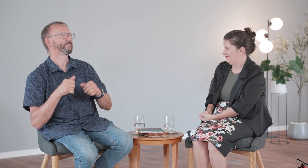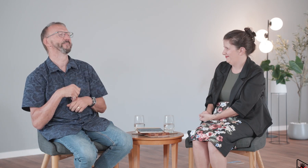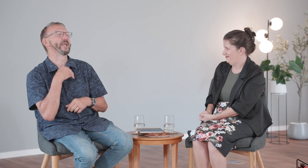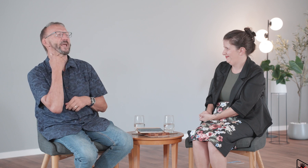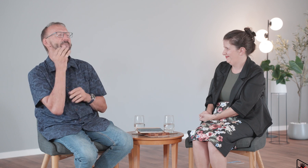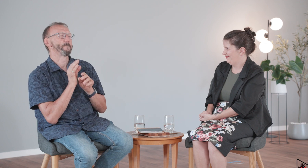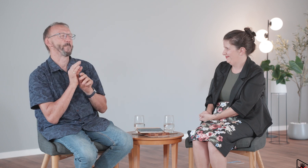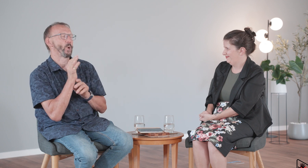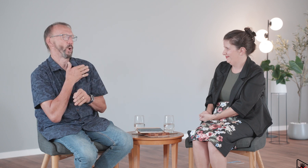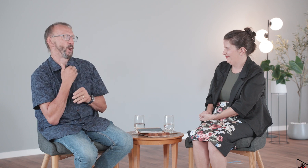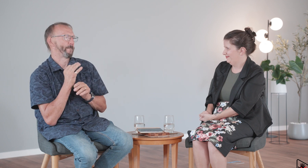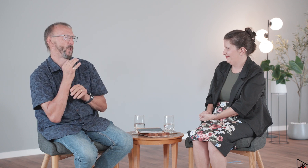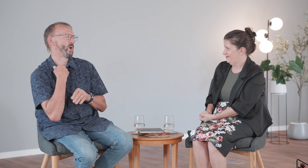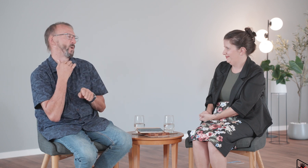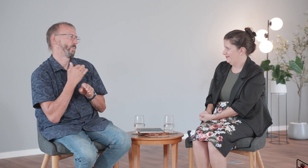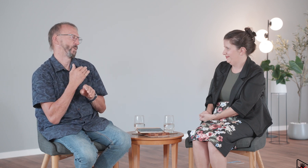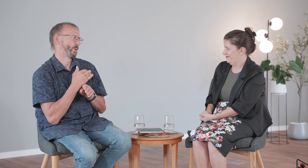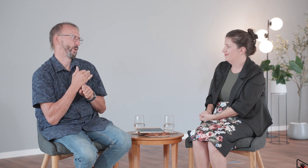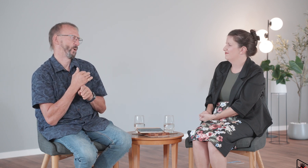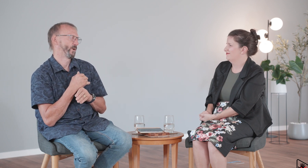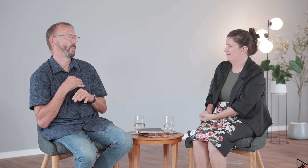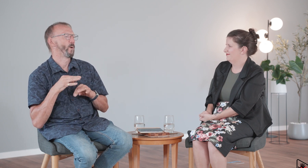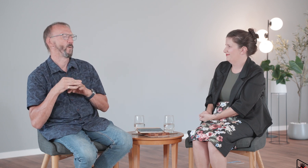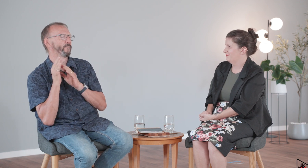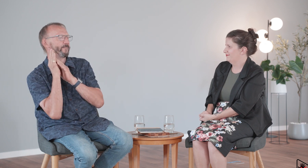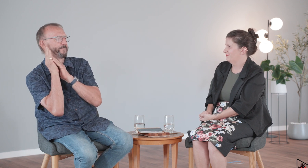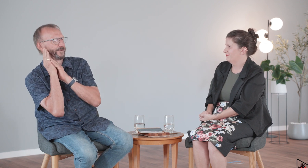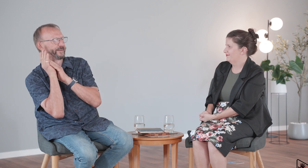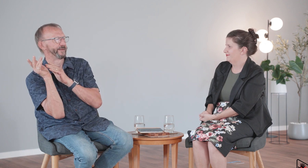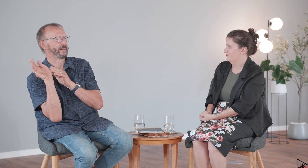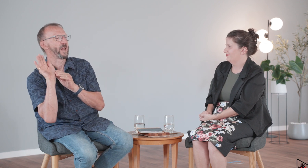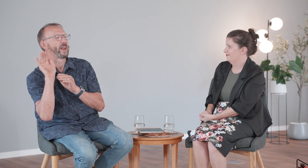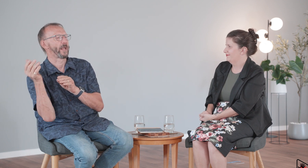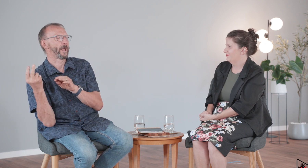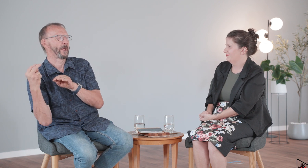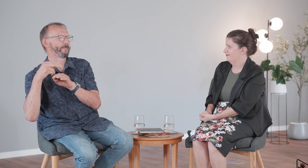And it worked very well. Every morning I would get up to go to work when my wife was asleep.